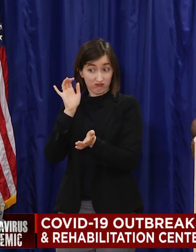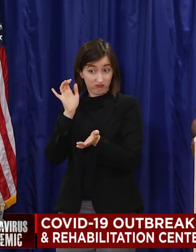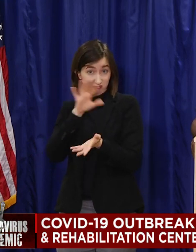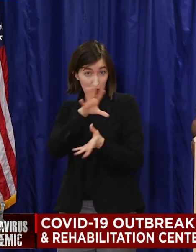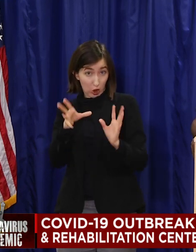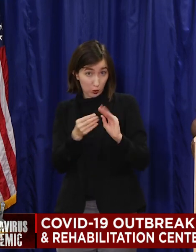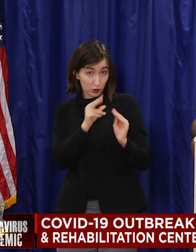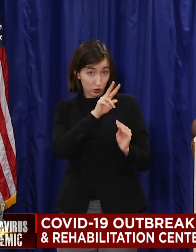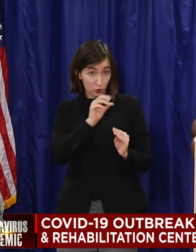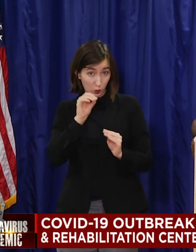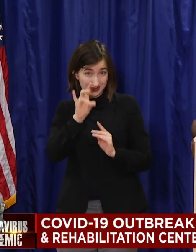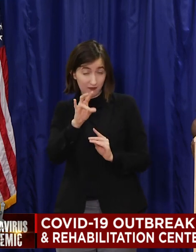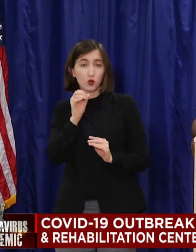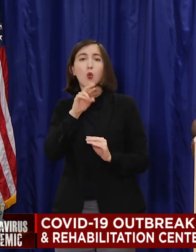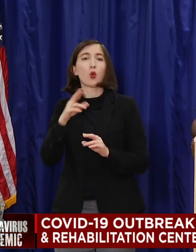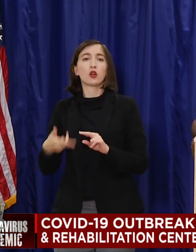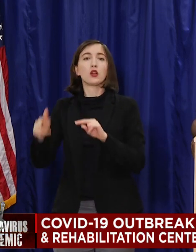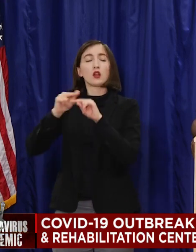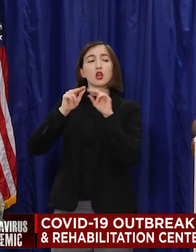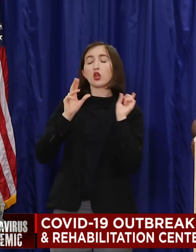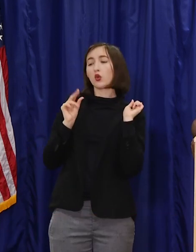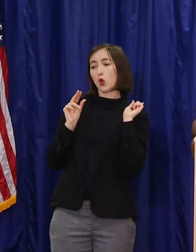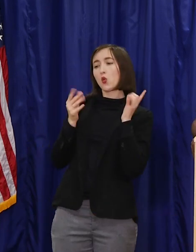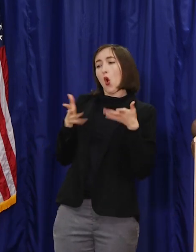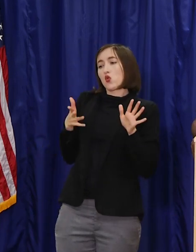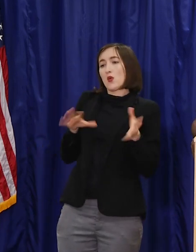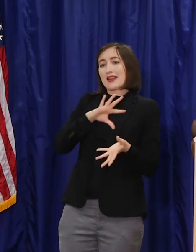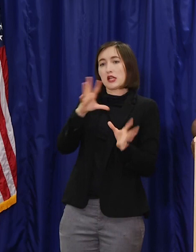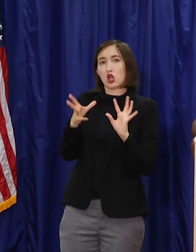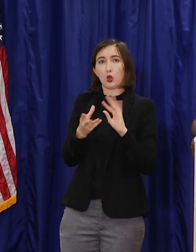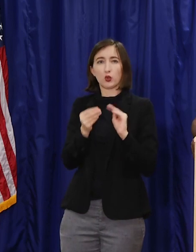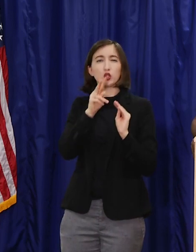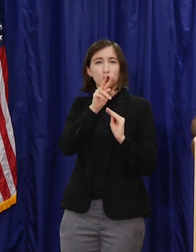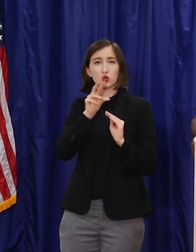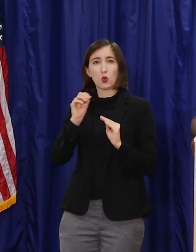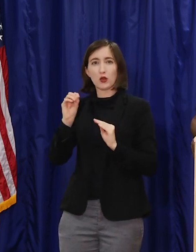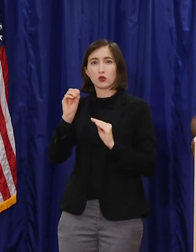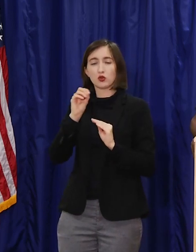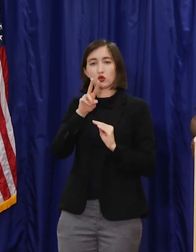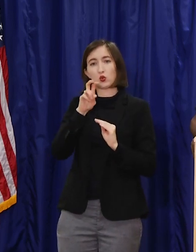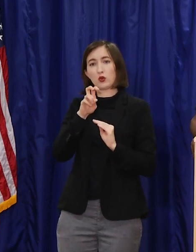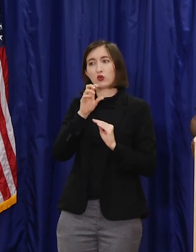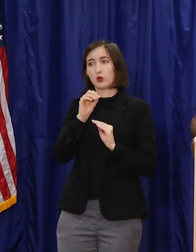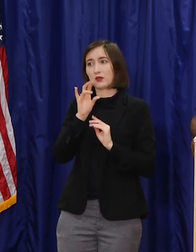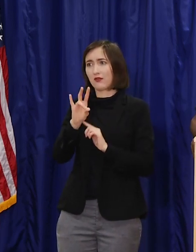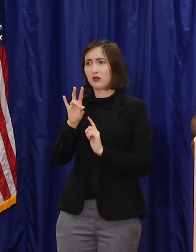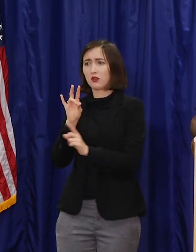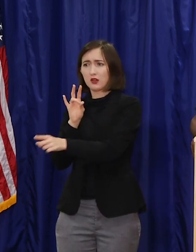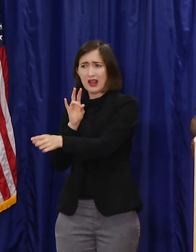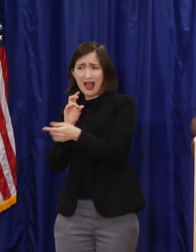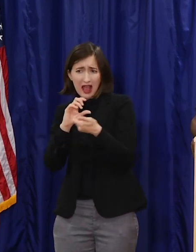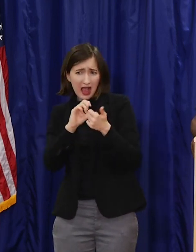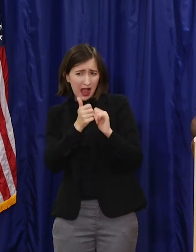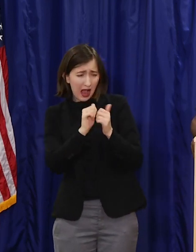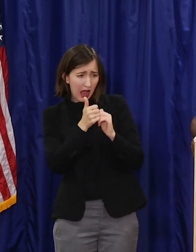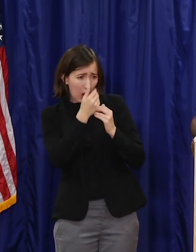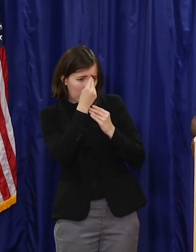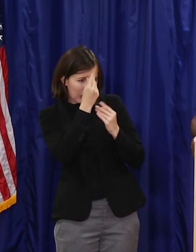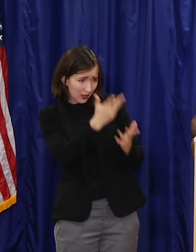INFORMATION AS WE'VE BEEN EARLY ON WHEN THIS FIRE IS FIRST BEGAN BEING AN ISSUE BEEN EARLY ON WHEN THIS FIRE IS FIRST BEGAN BEING AN ISSUE WEIGHING ON CHARLESTON ALSO FIRST BEGAN BEING AN ISSUE WEIGHING ON CHARLESTON ALSO JUST BEEN TOLD THAT SAYS A WEIGHING ON CHARLESTON ALSO JUST BEEN TOLD THAT SAYS A MEMBER OF THE SAN ANTONIO METRO JUST BEEN TOLD THAT SAYS A MEMBER OF THE SAN ANTONIO METRO HEALTH DEPARTMENT. MEMBER OF THE SAN ANTONIO METRO HEALTH DEPARTMENT. >> WILL ALSO BE THERE HEALTH DEPARTMENT. >> WILL ALSO BE THERE GIVE US SOME INFORMATION DURING